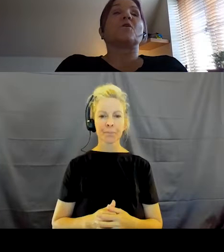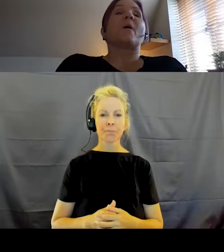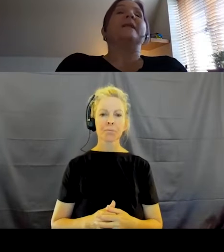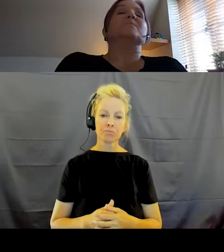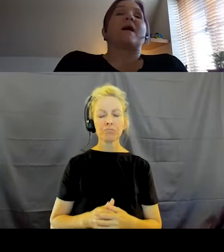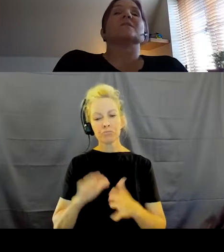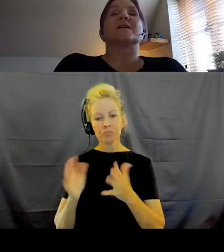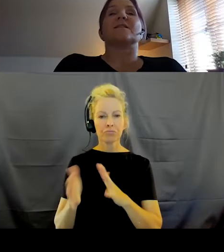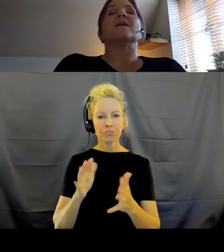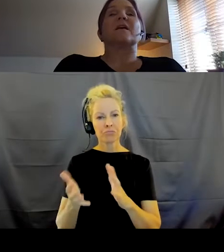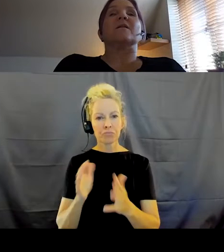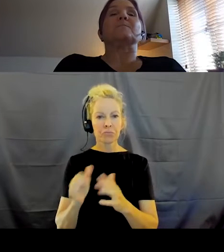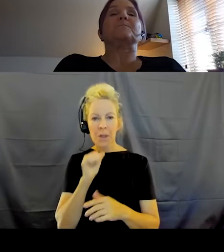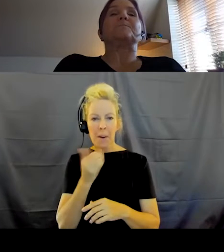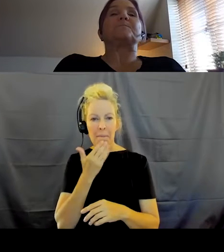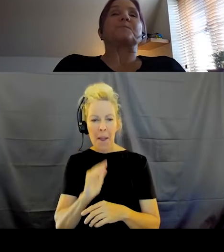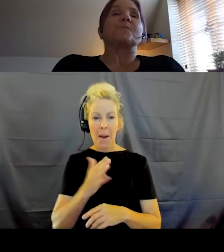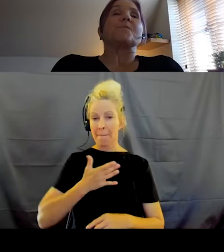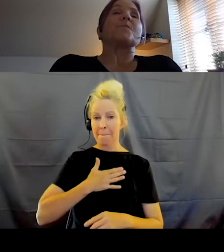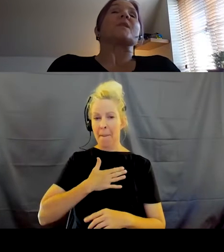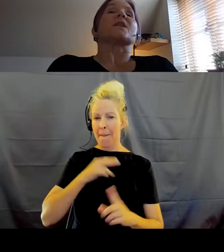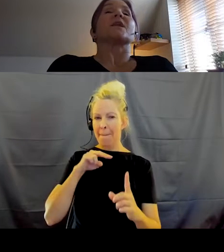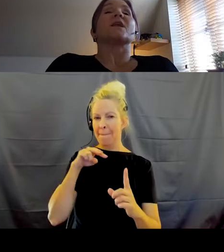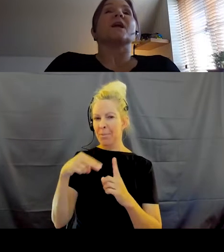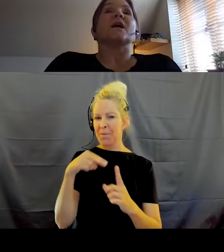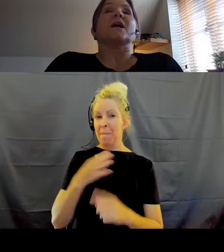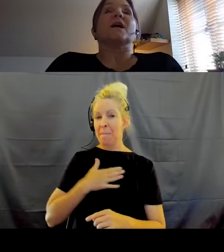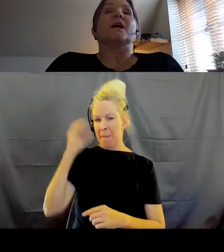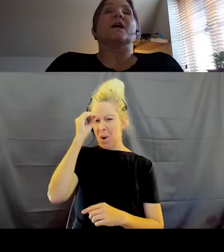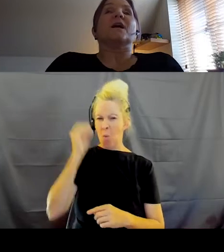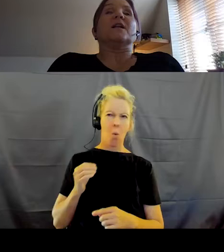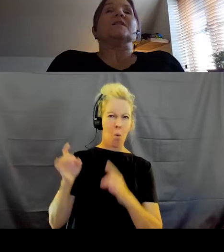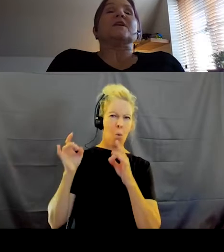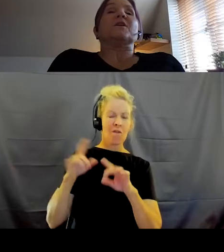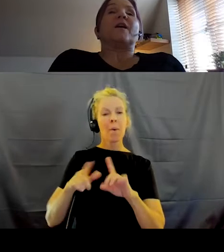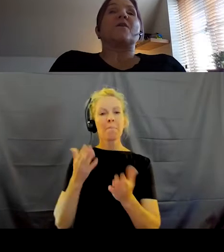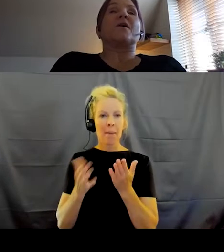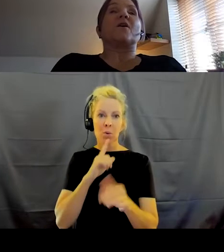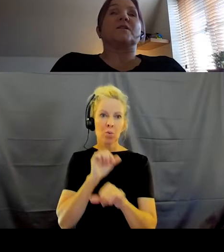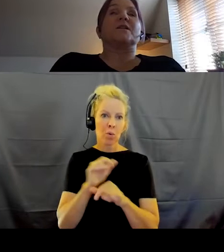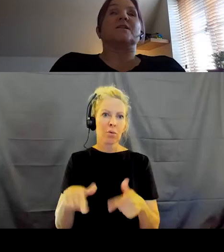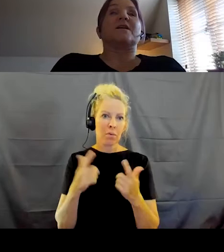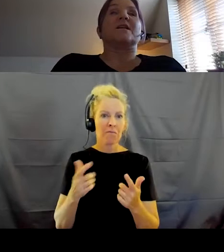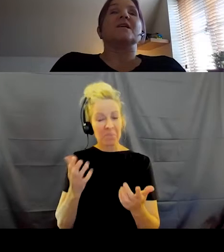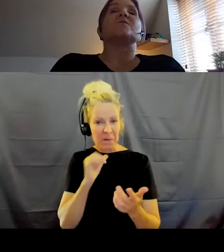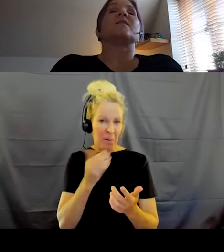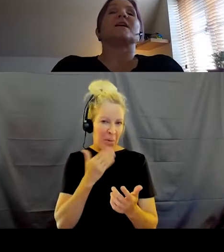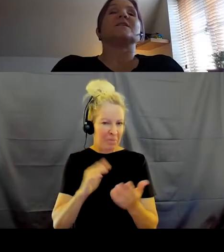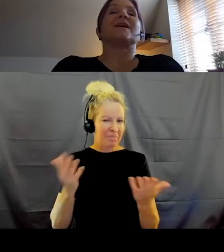not as bad as I think they are. Let's take a look now at content design. And here is where things